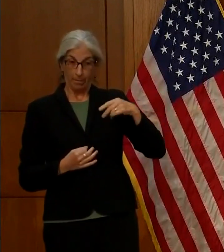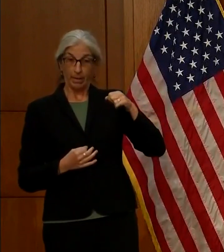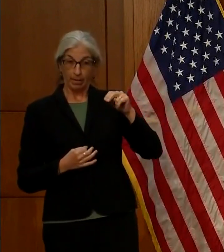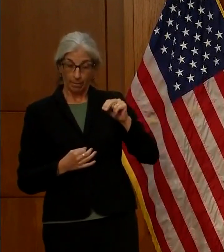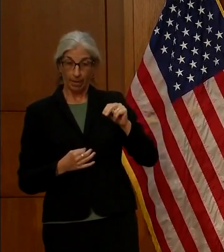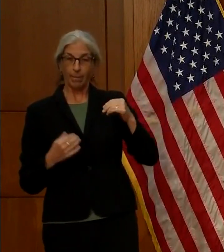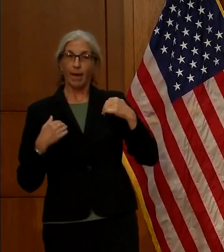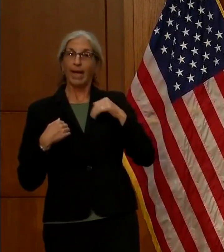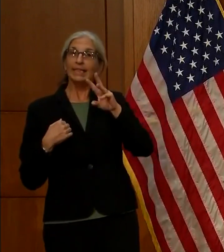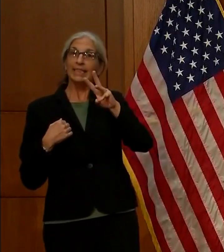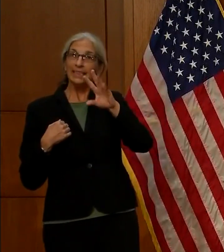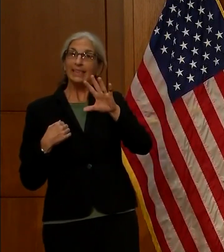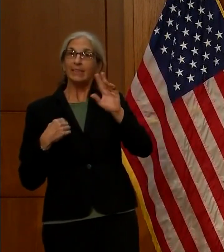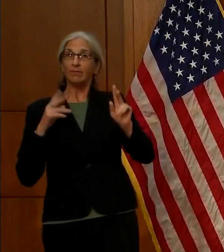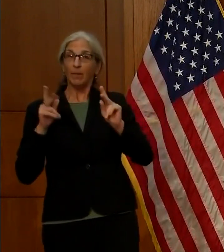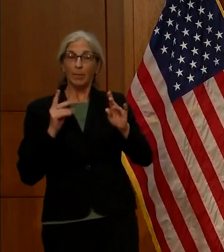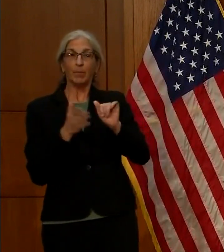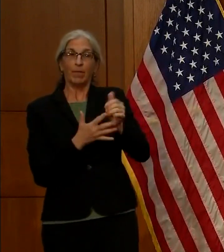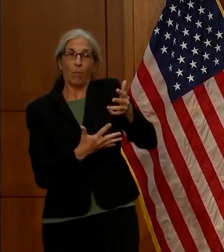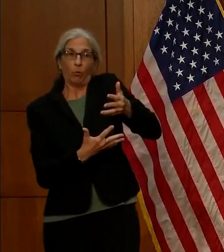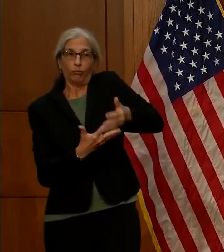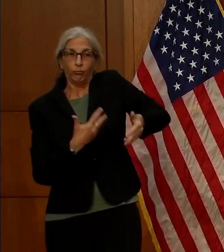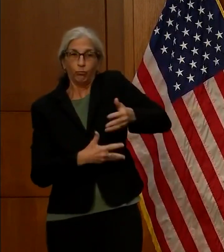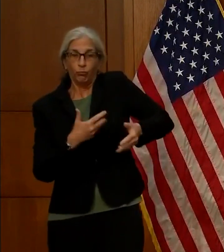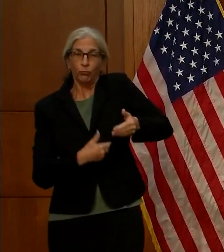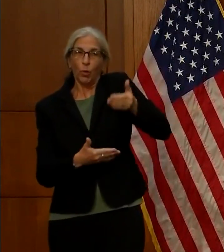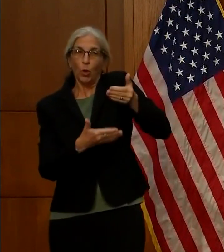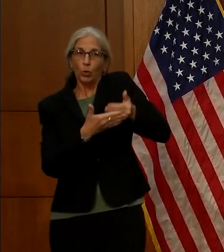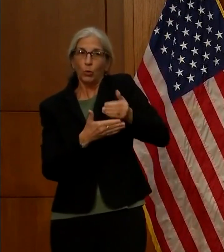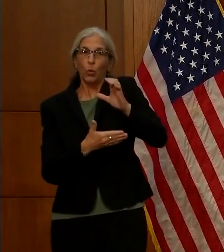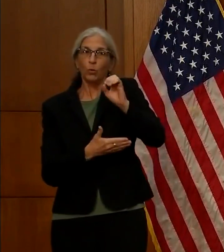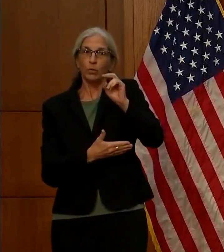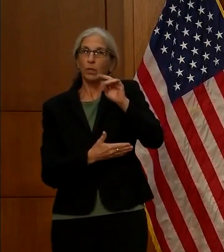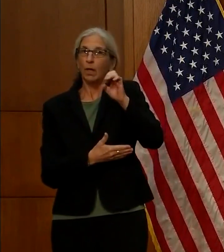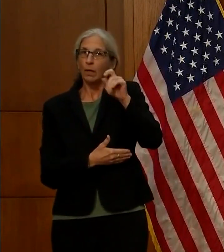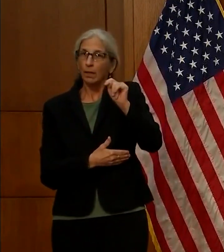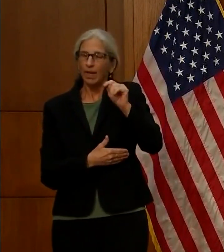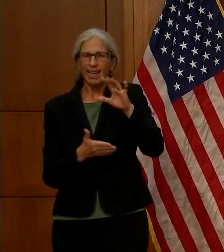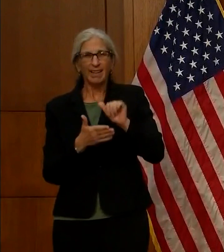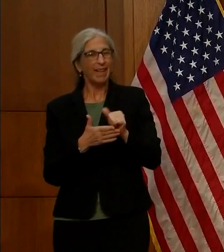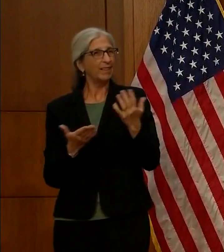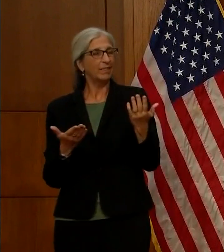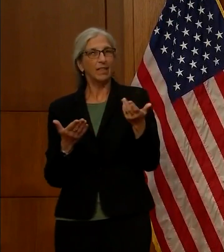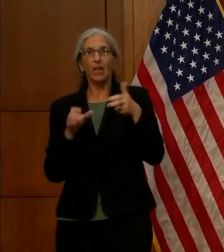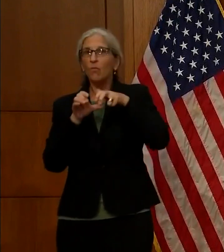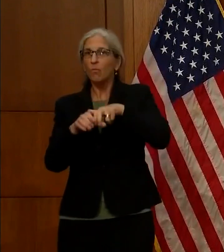CONTACT. WHEN I SAY CLOSE CONTACT I'M TALKING ABOUT A